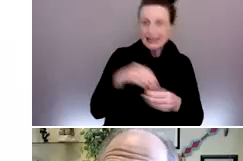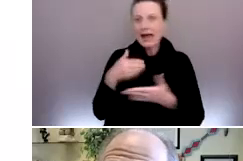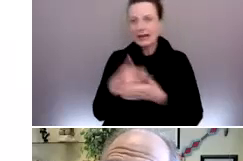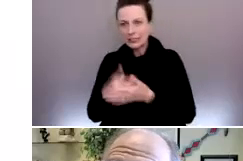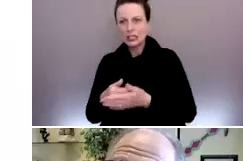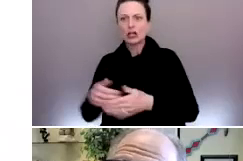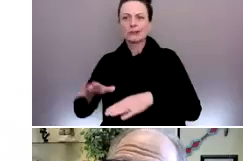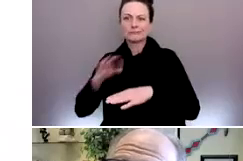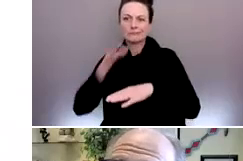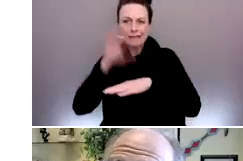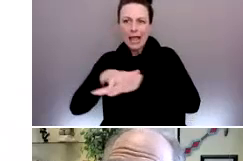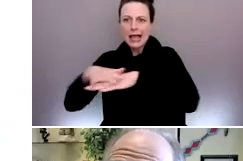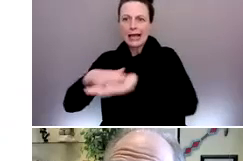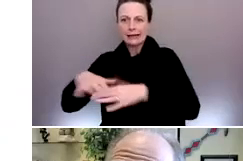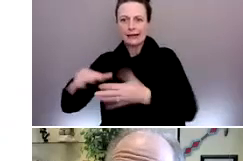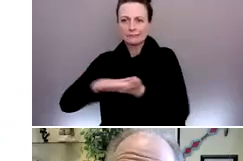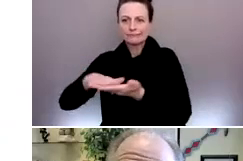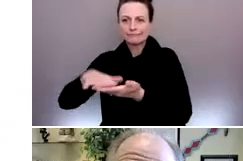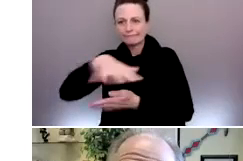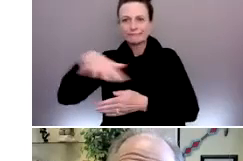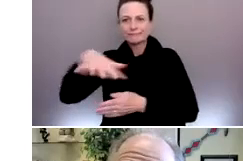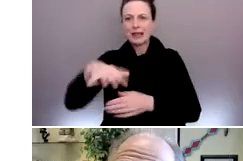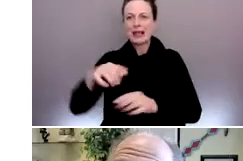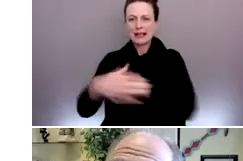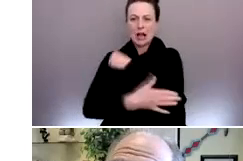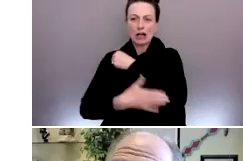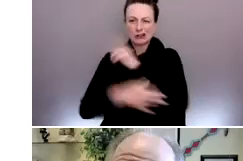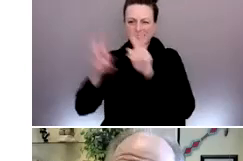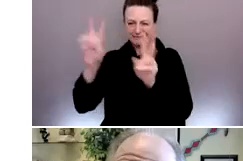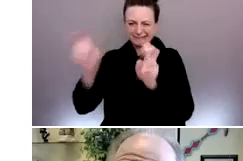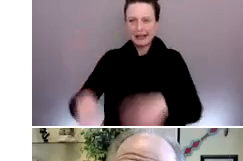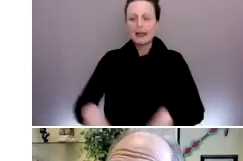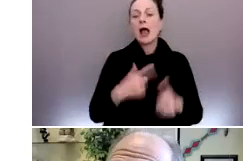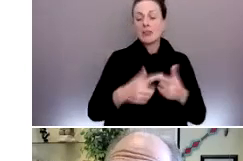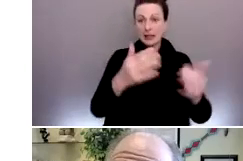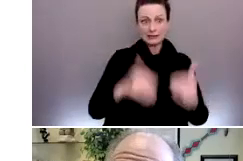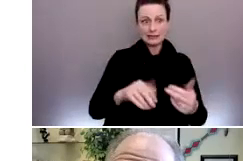Rosalie will be followed immediately by Dr. Crystal Hernandez, who is a proud